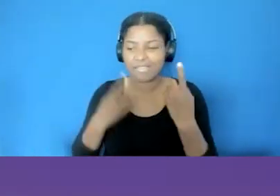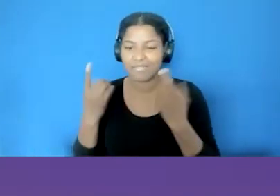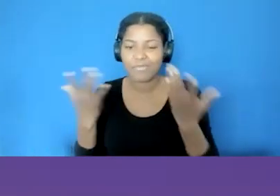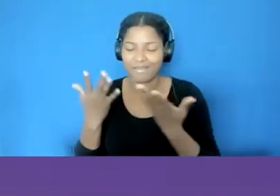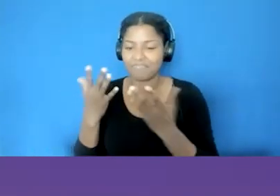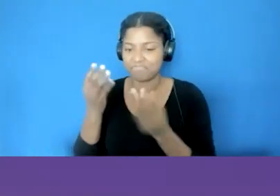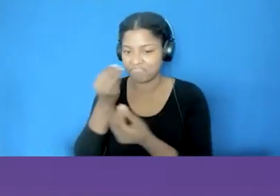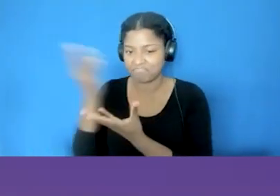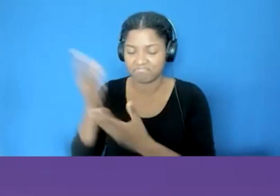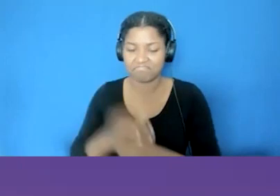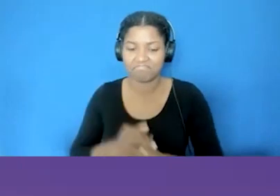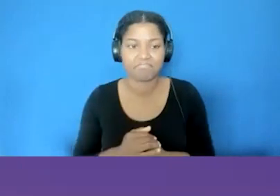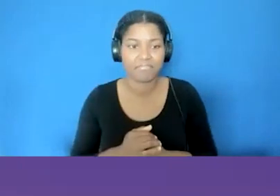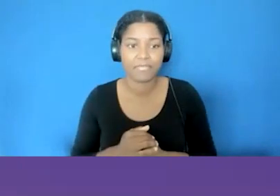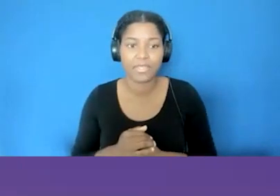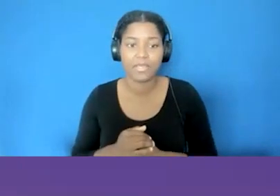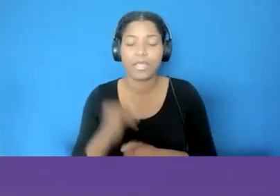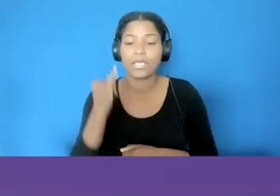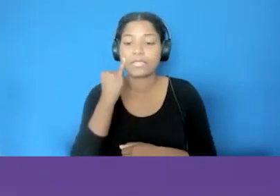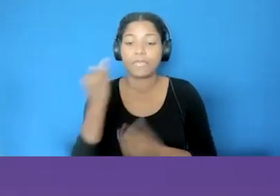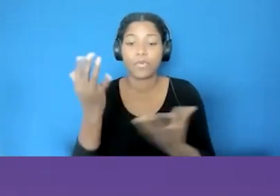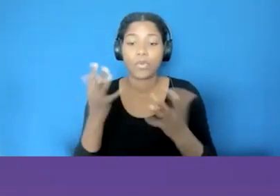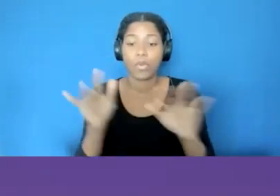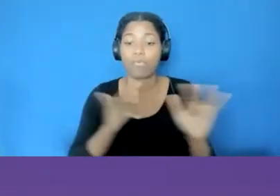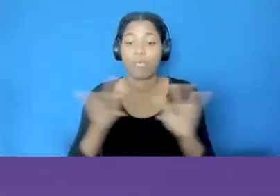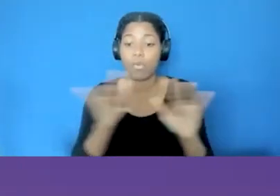If you want to view the recording of this session, you'll find it